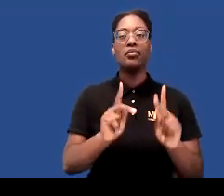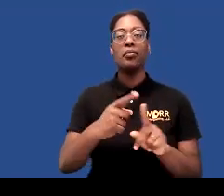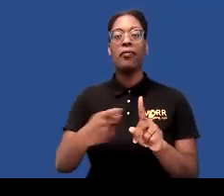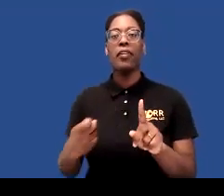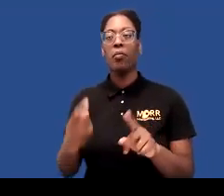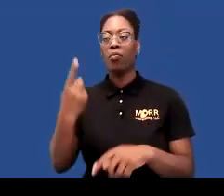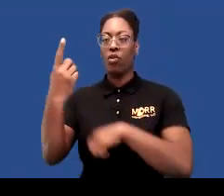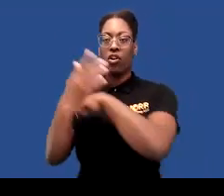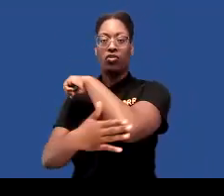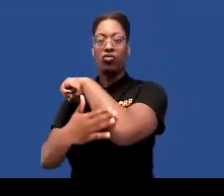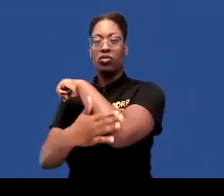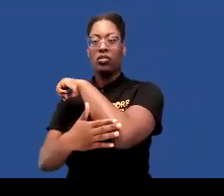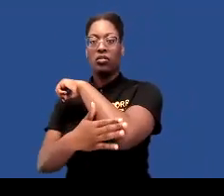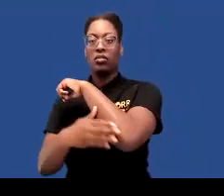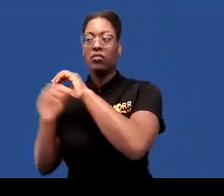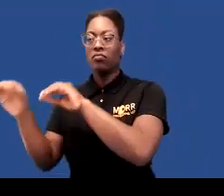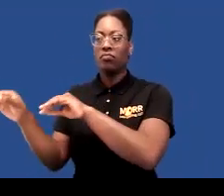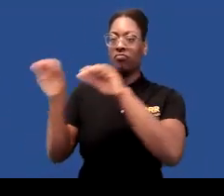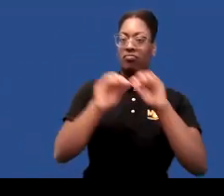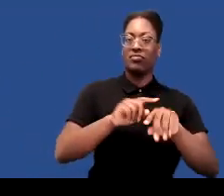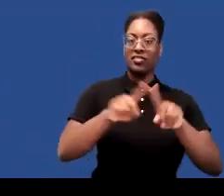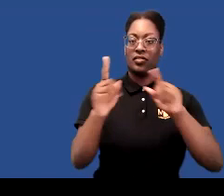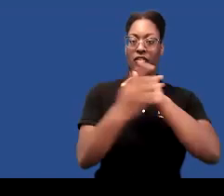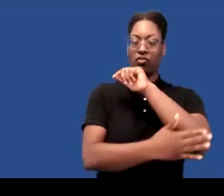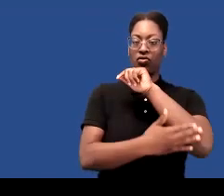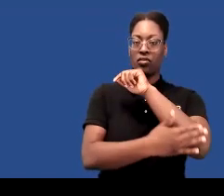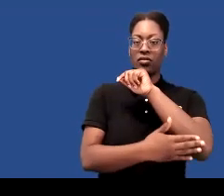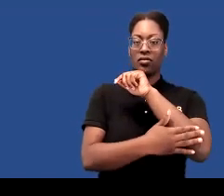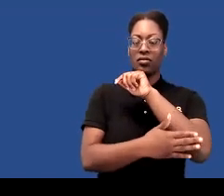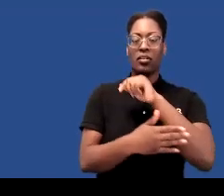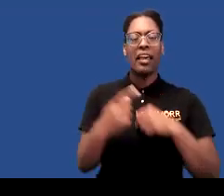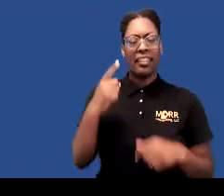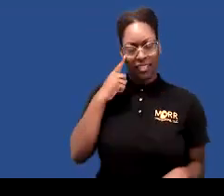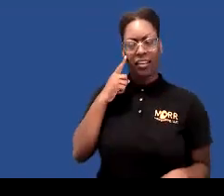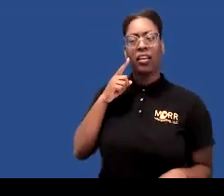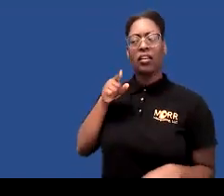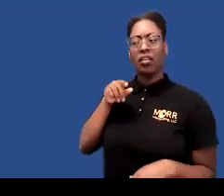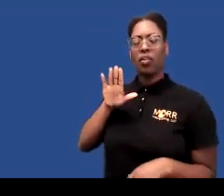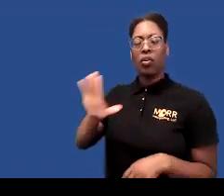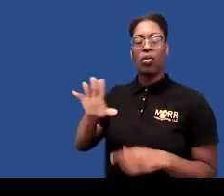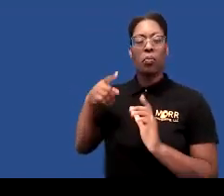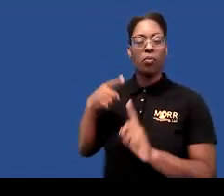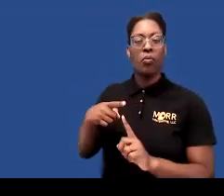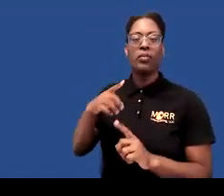entering another country. And I think maybe in her case it was due mostly to open enrollment or the start of open enrollments.